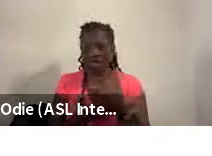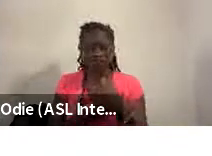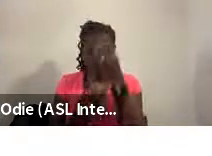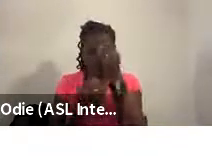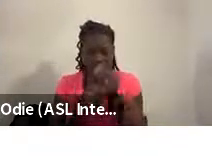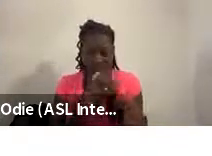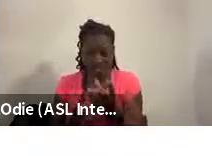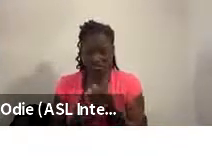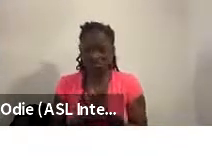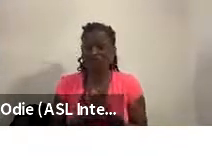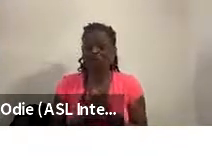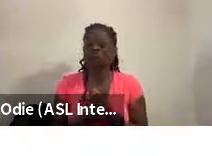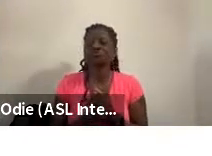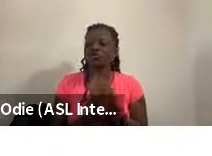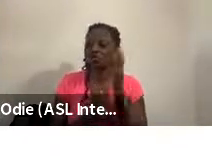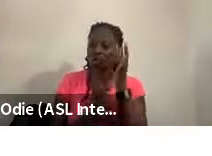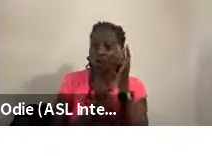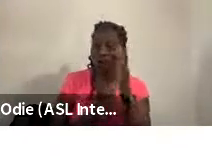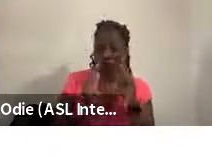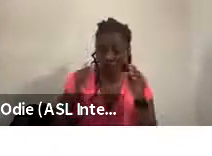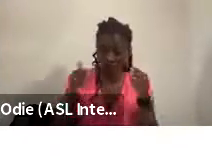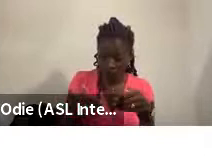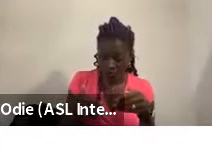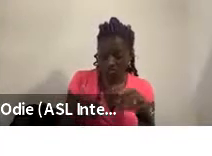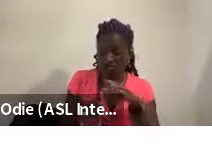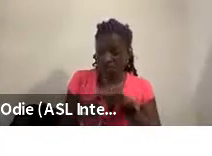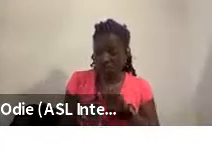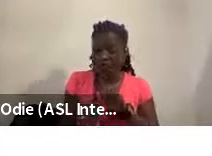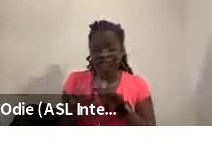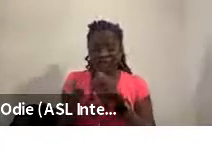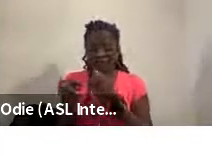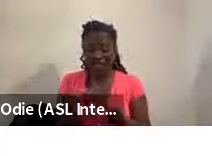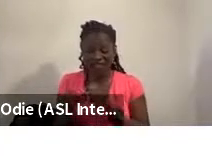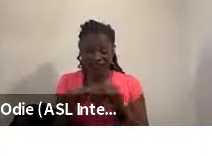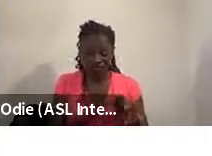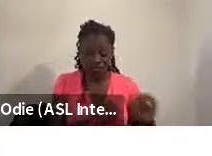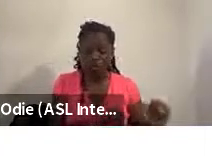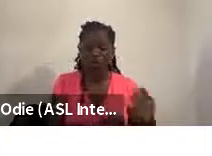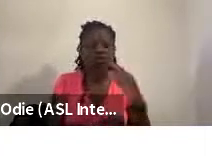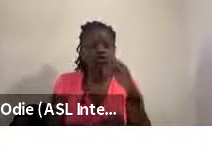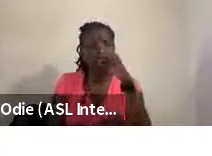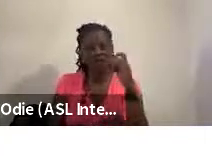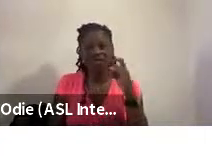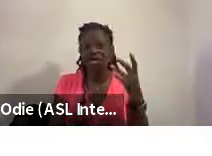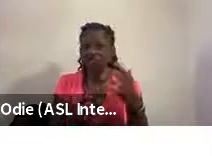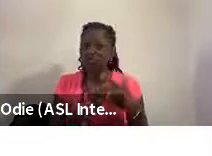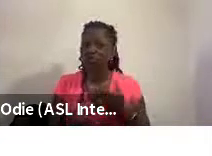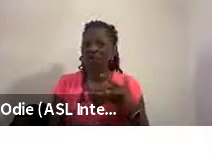individuals is that health care and caregiving staff have been vaccine eligible the longest in our community and had real concrete opportunities to make